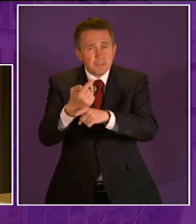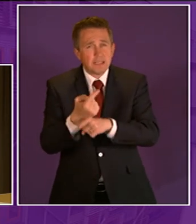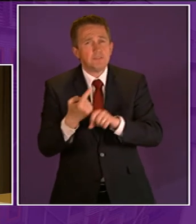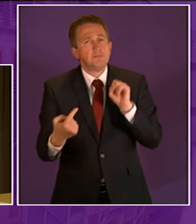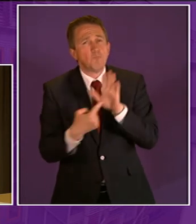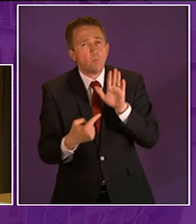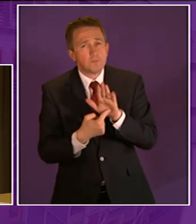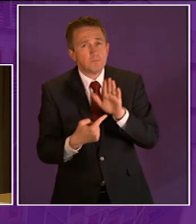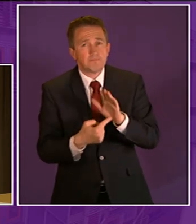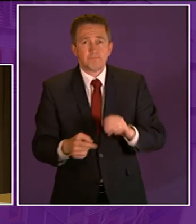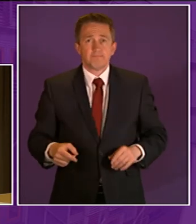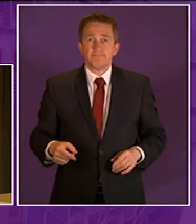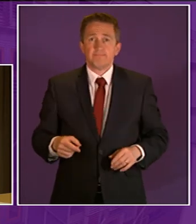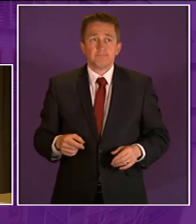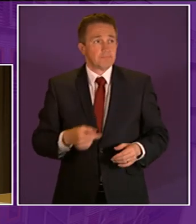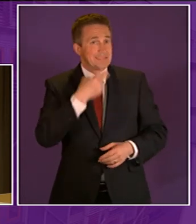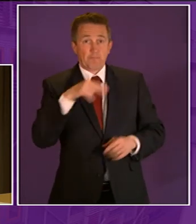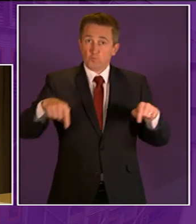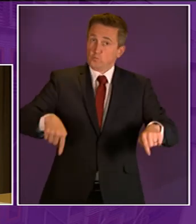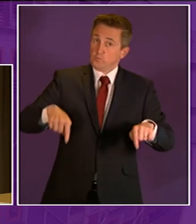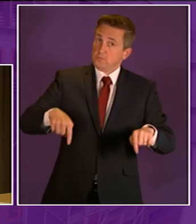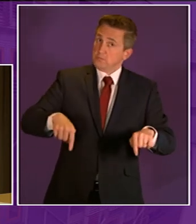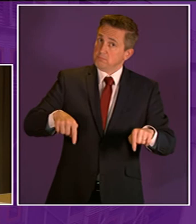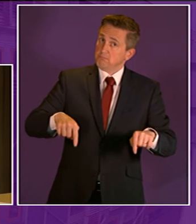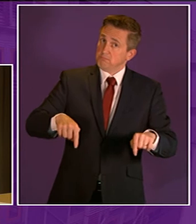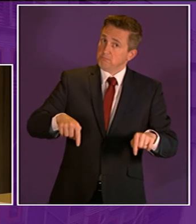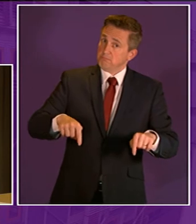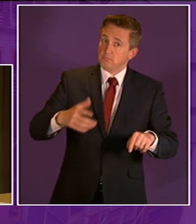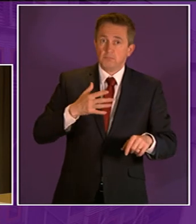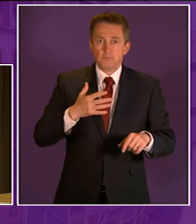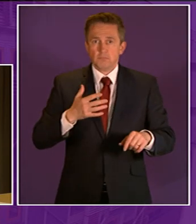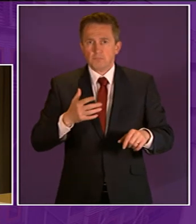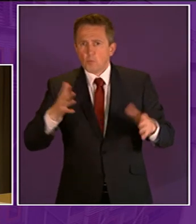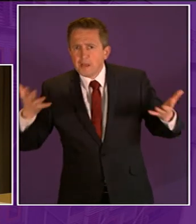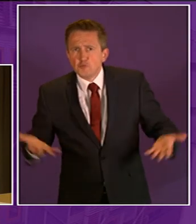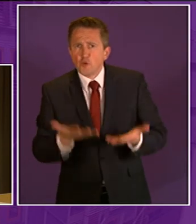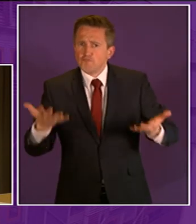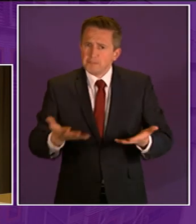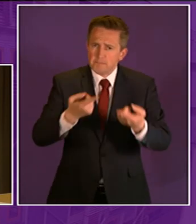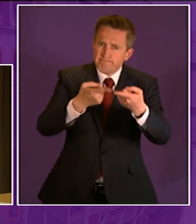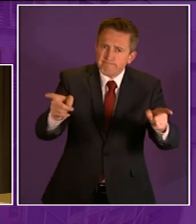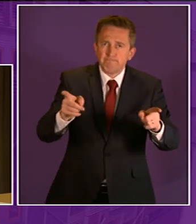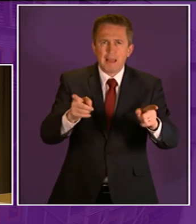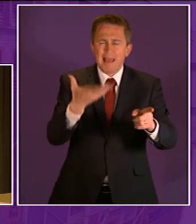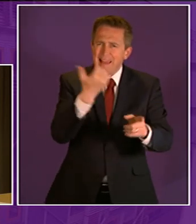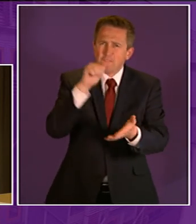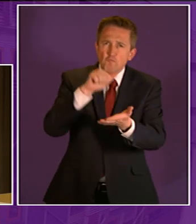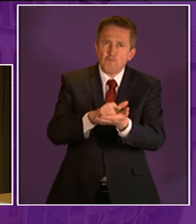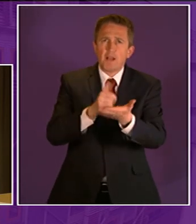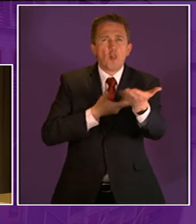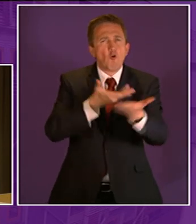In today’s time for reflection, I would like to encourage real conversations and perhaps